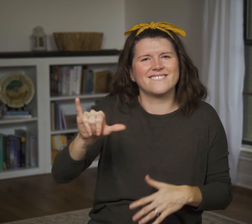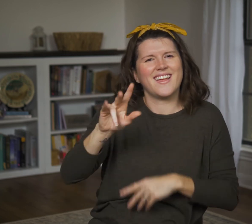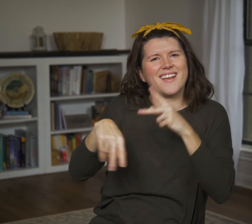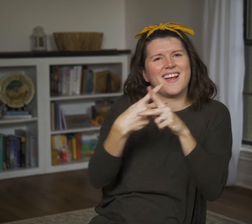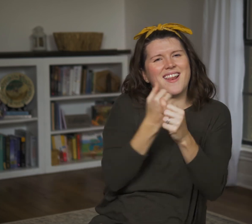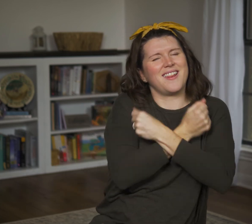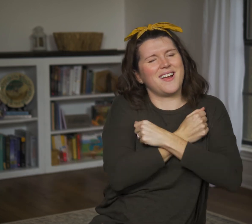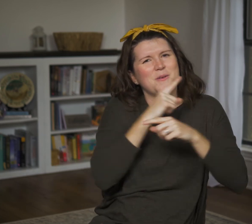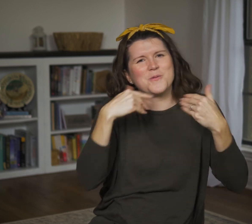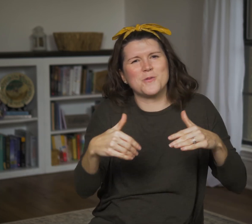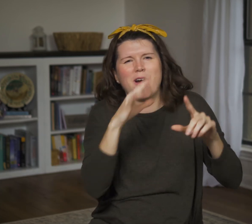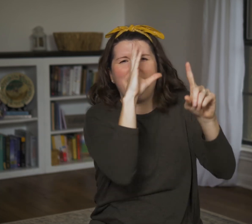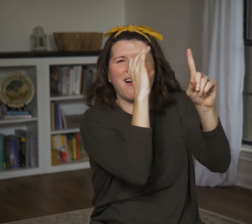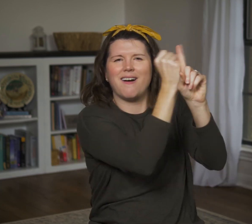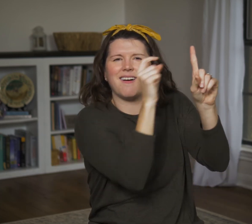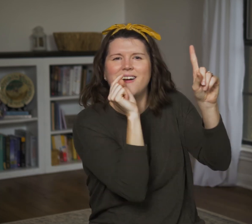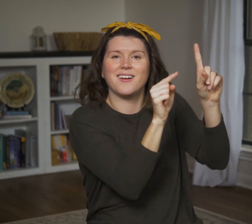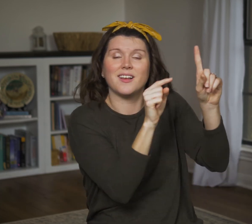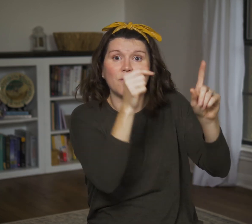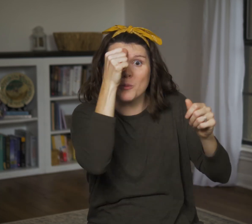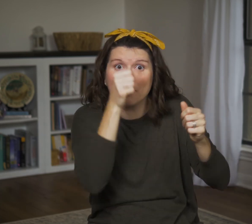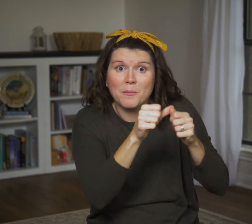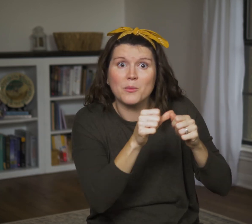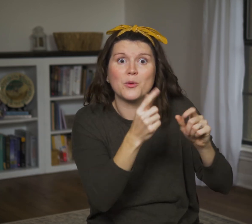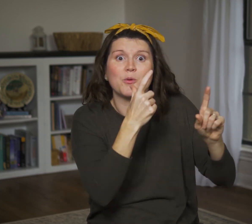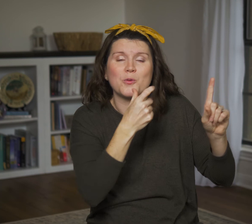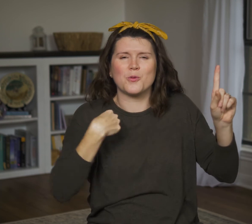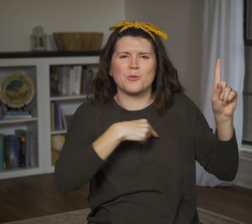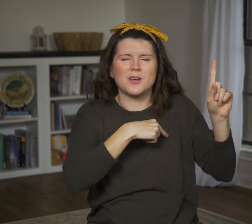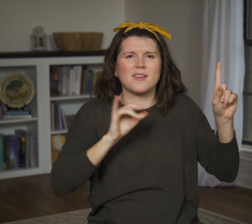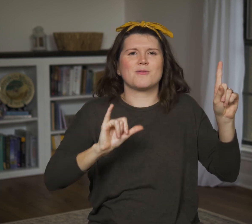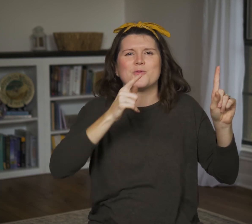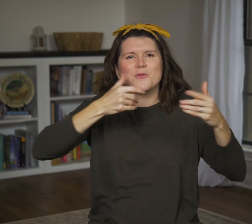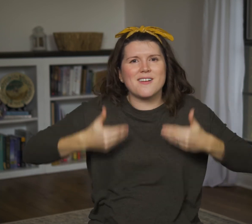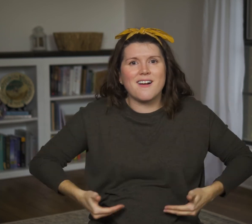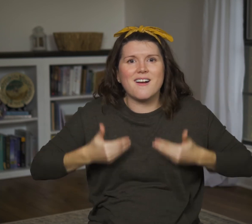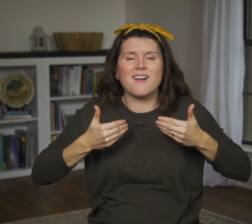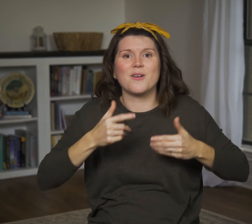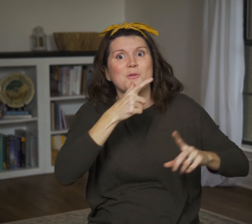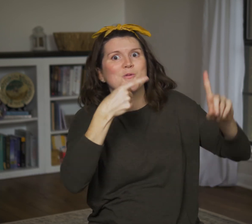That kind of love is magnetic! If we remember who we are and who He is,